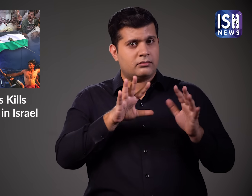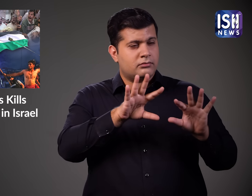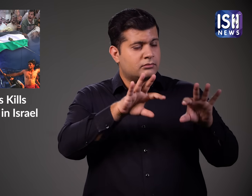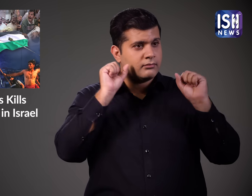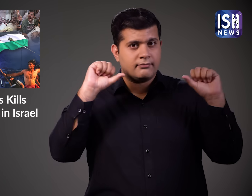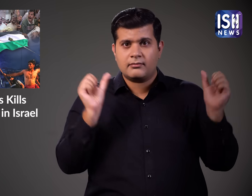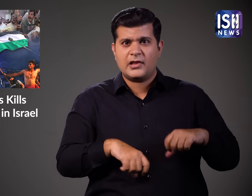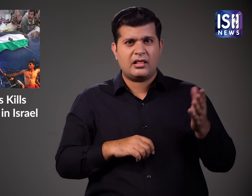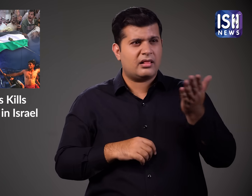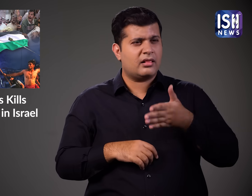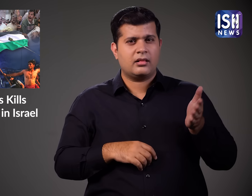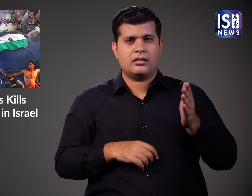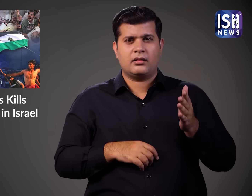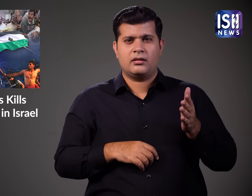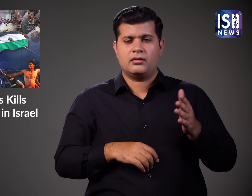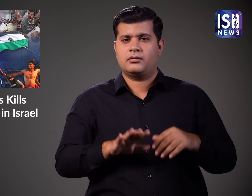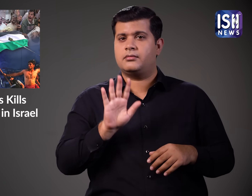I fail to understand how Mossad was unaware.